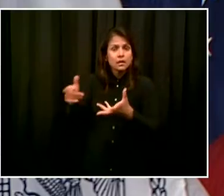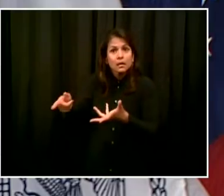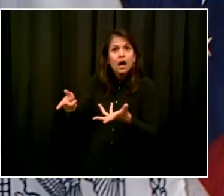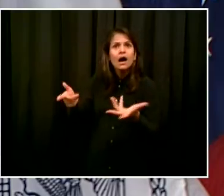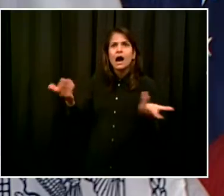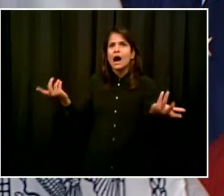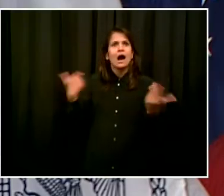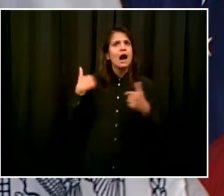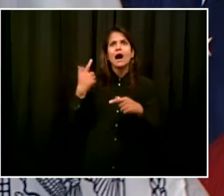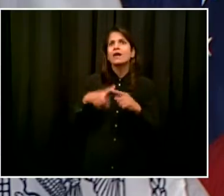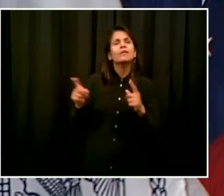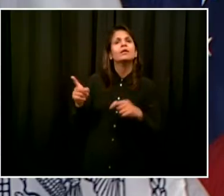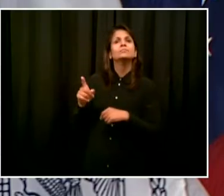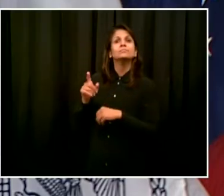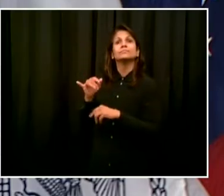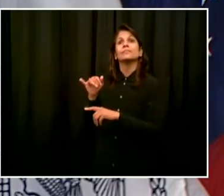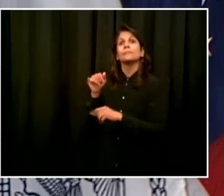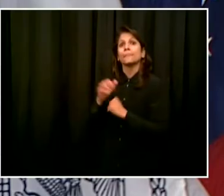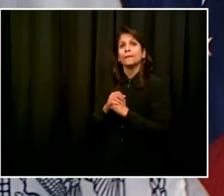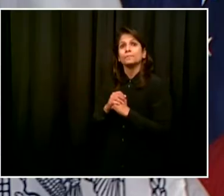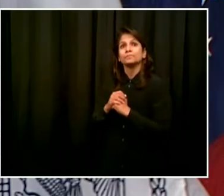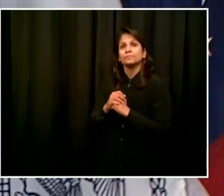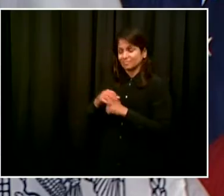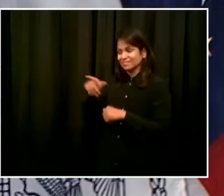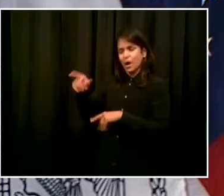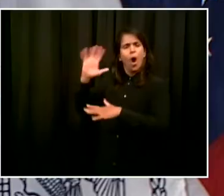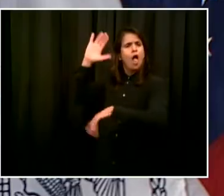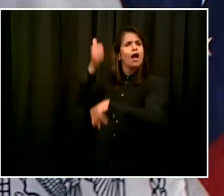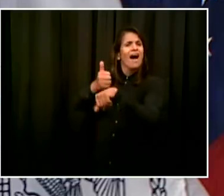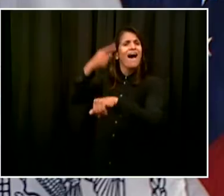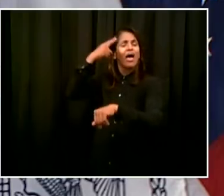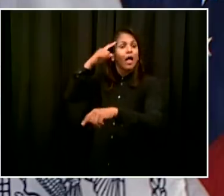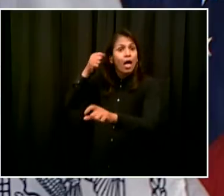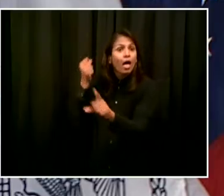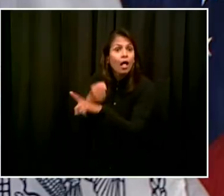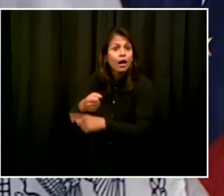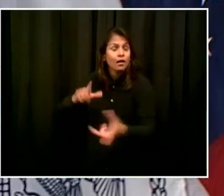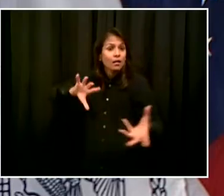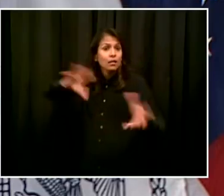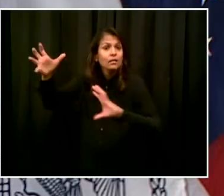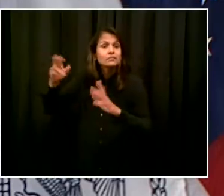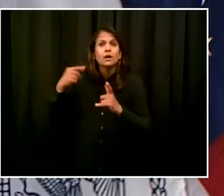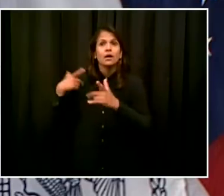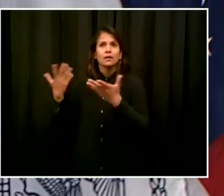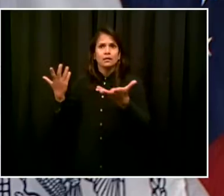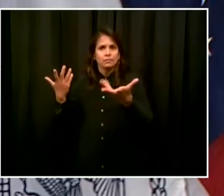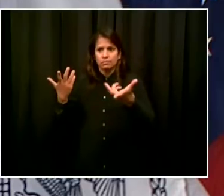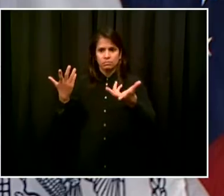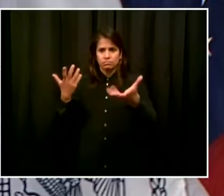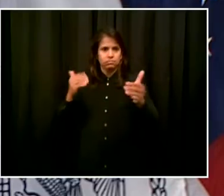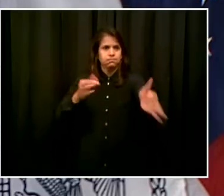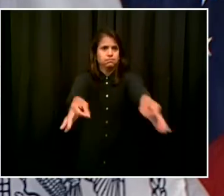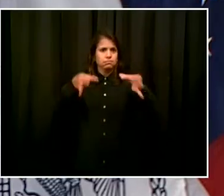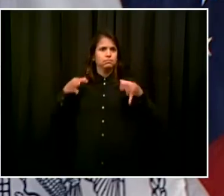CA EARTIAMN OUNT OF TIME AND YANK THE FOOTBALL OUT USING THE LUCY